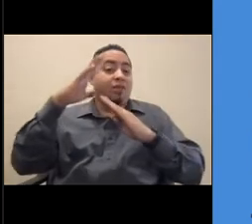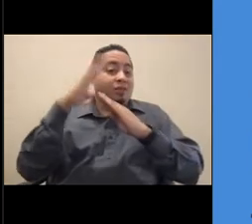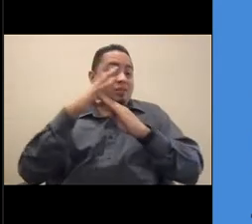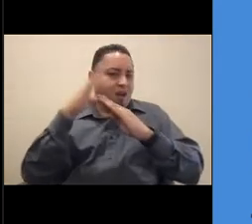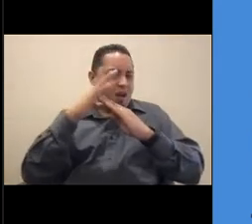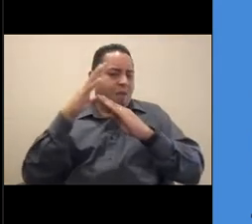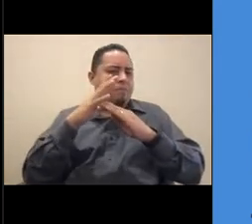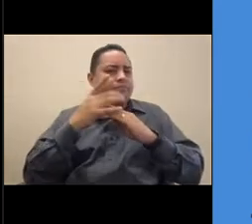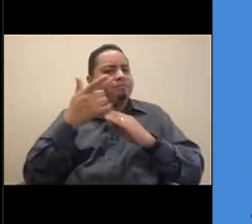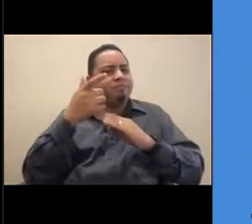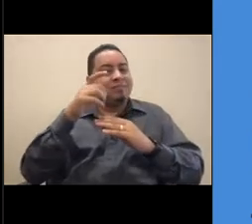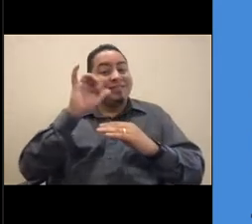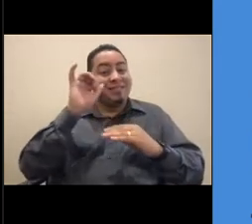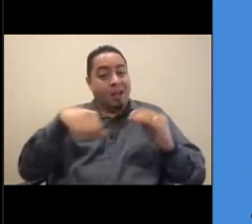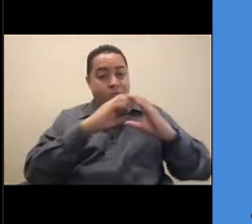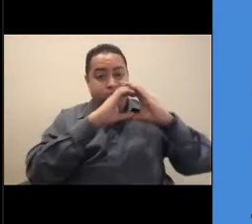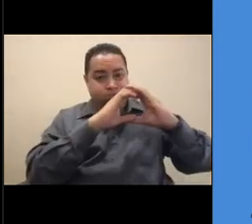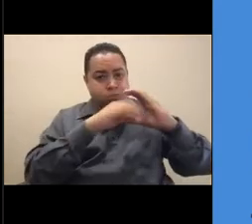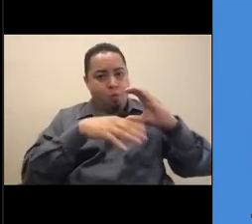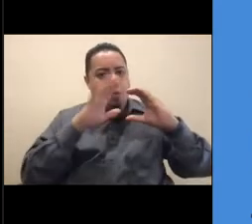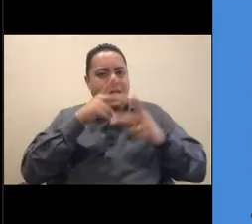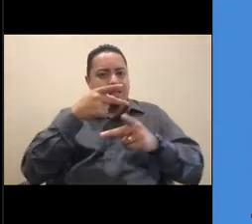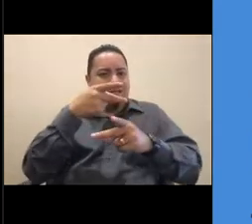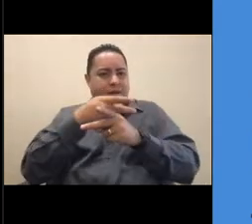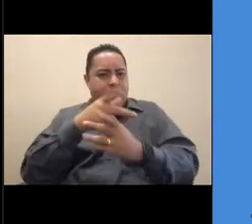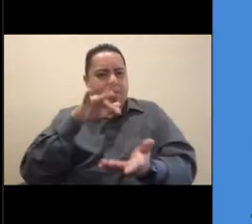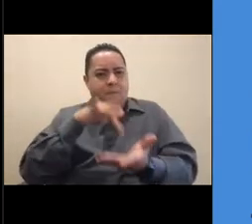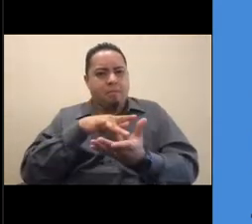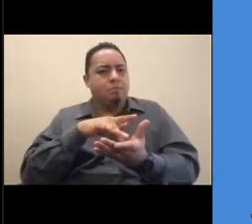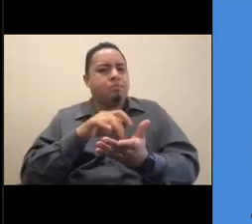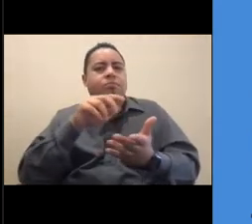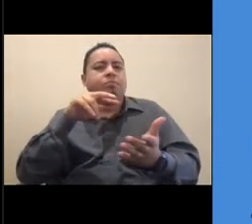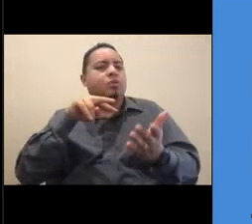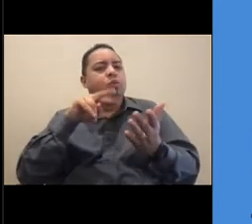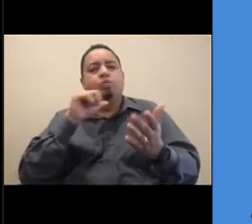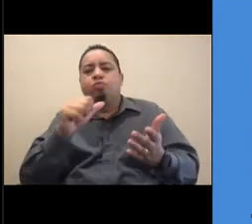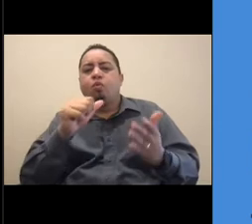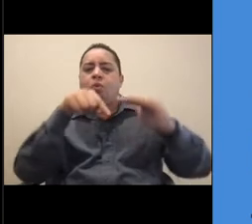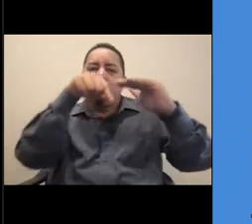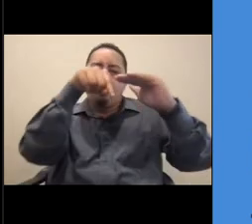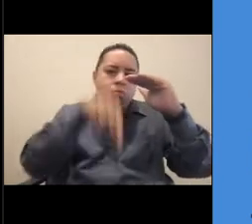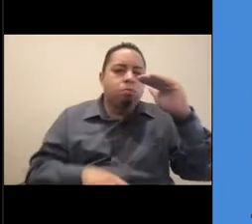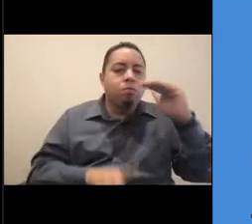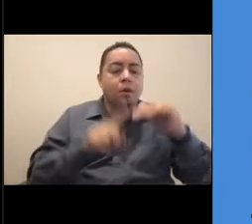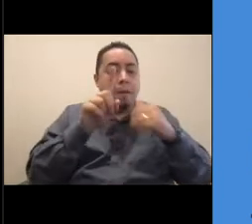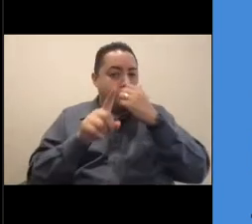at the top of the water column. And so those will be out, and there'll be a bunch of them around the Lake. And what's really cool about that